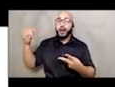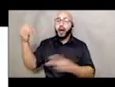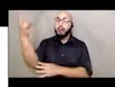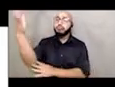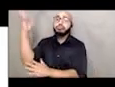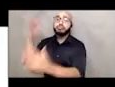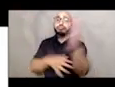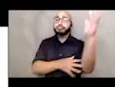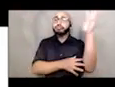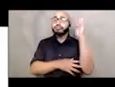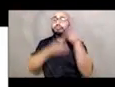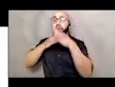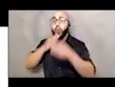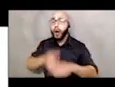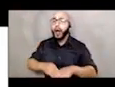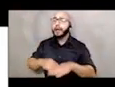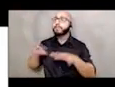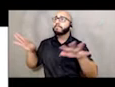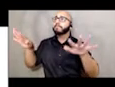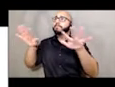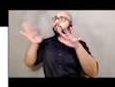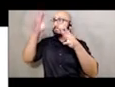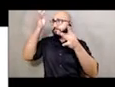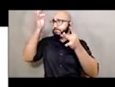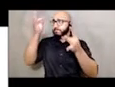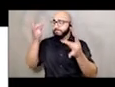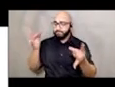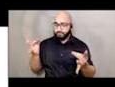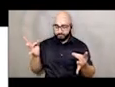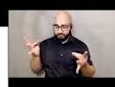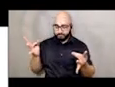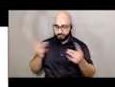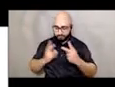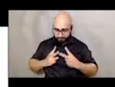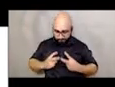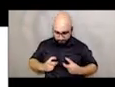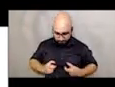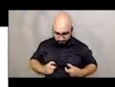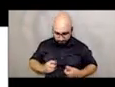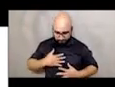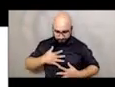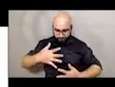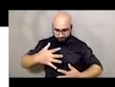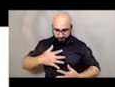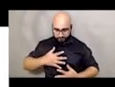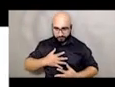But I want you to find a place where you can calmly relax and take a few deep breathers.